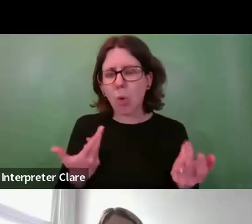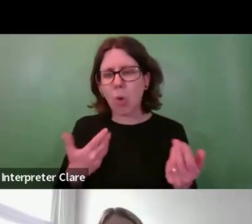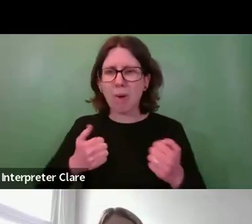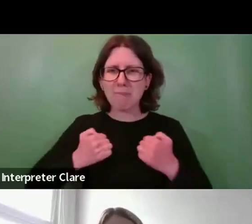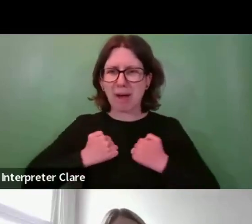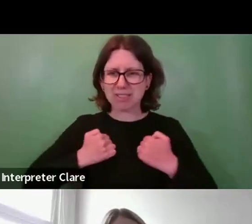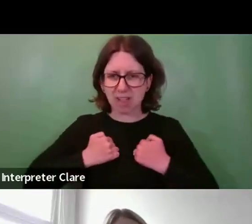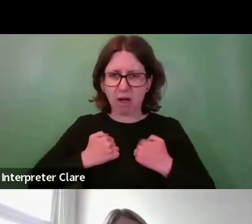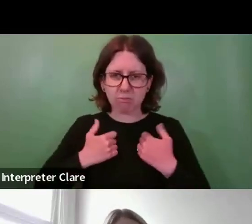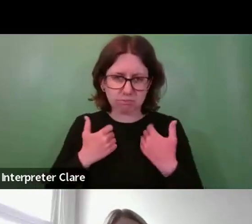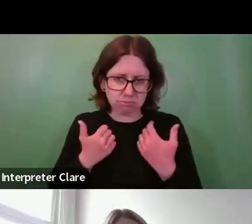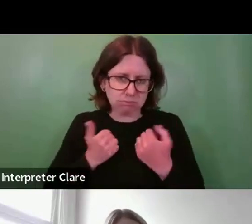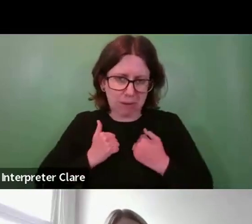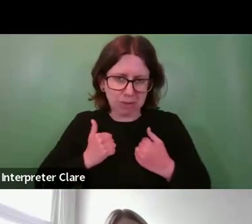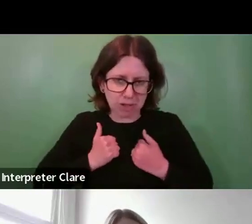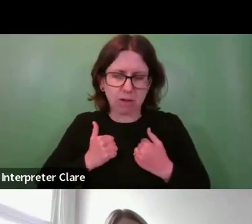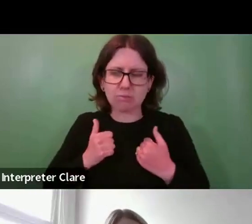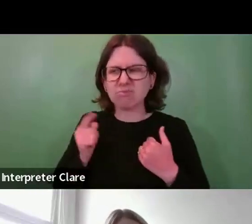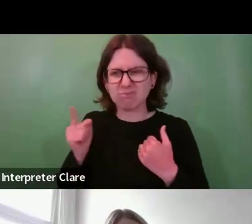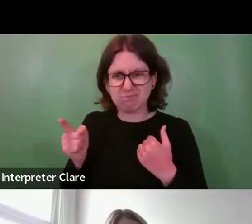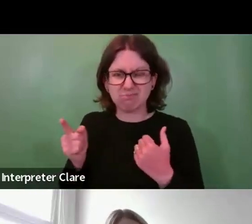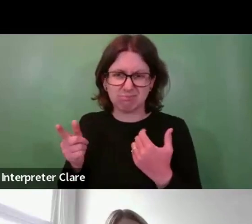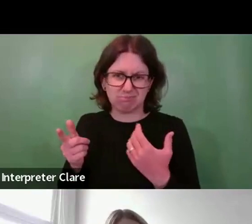there are probably some criteria there that need to be